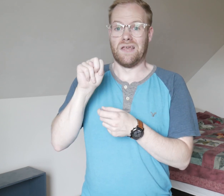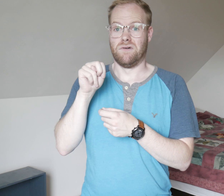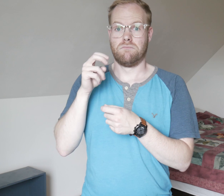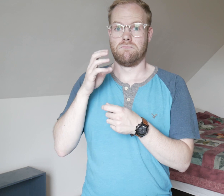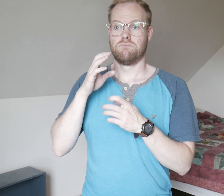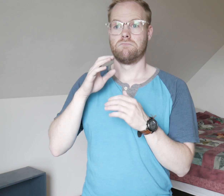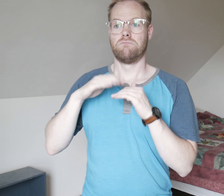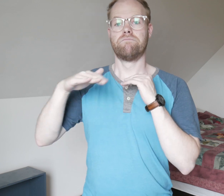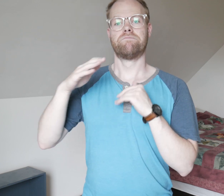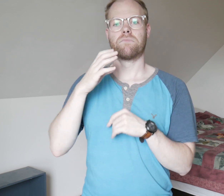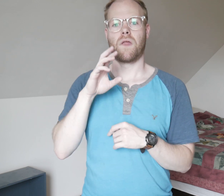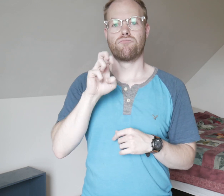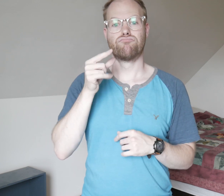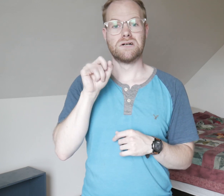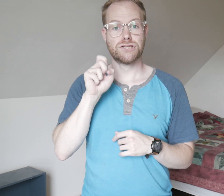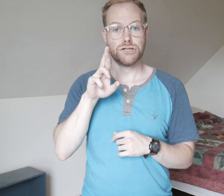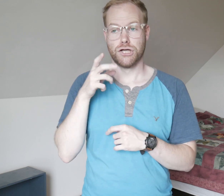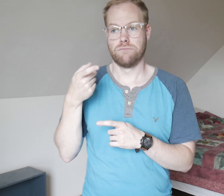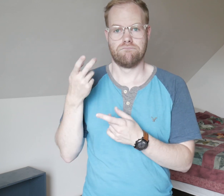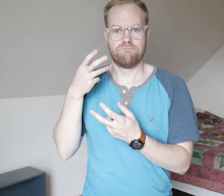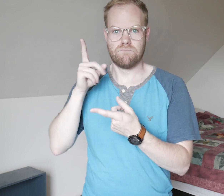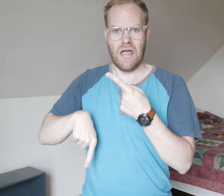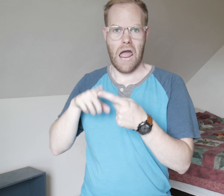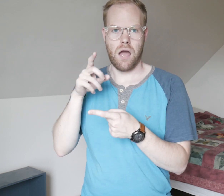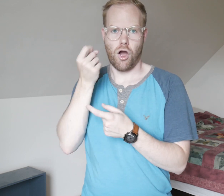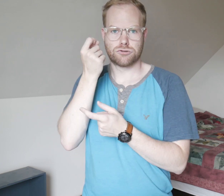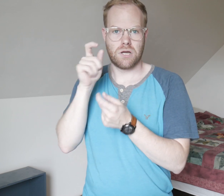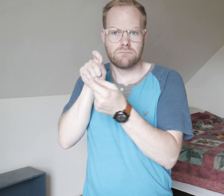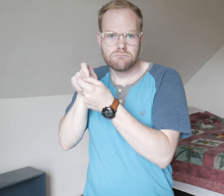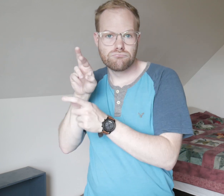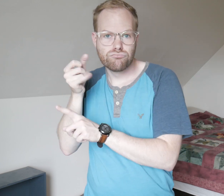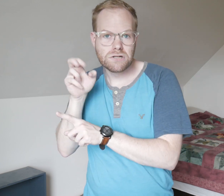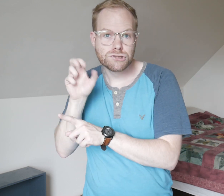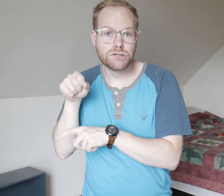Even your register, it can’t understand some registers.